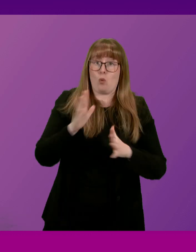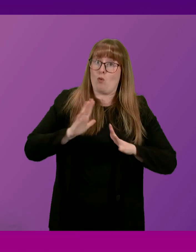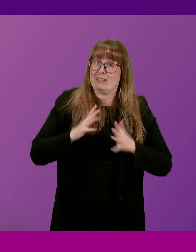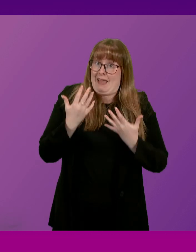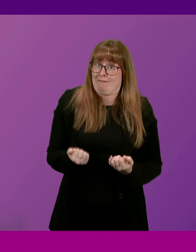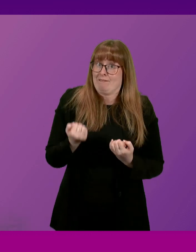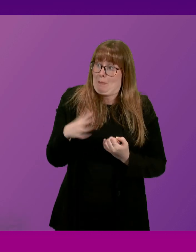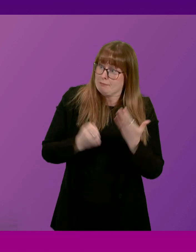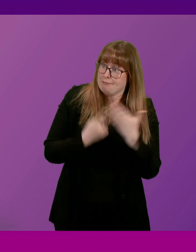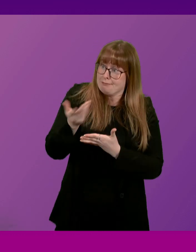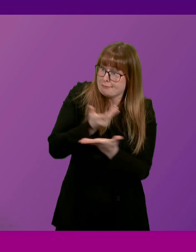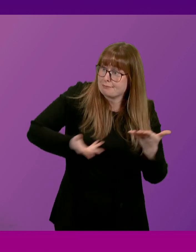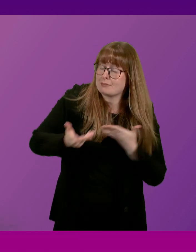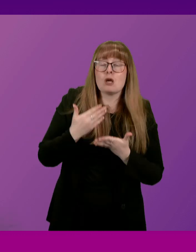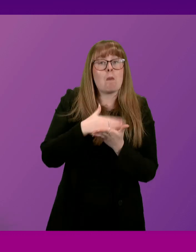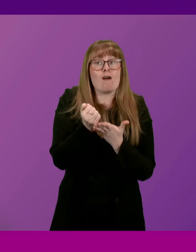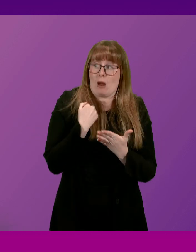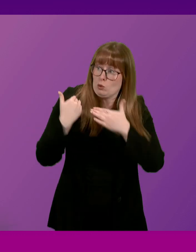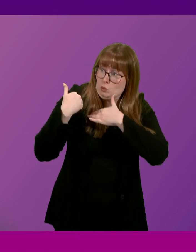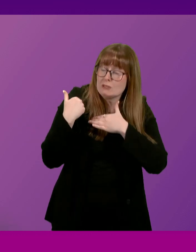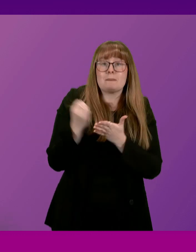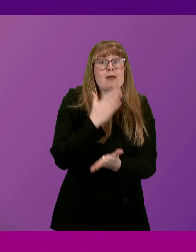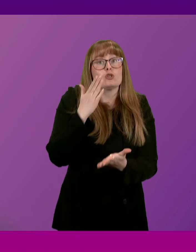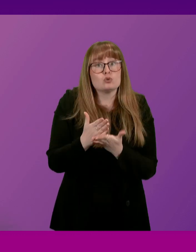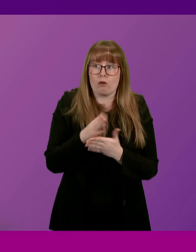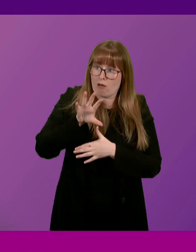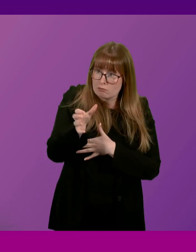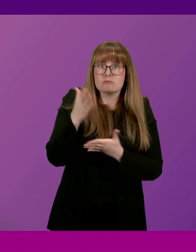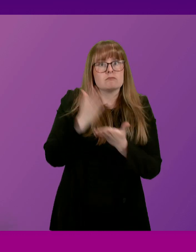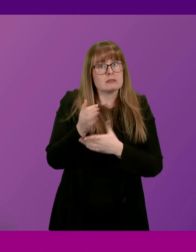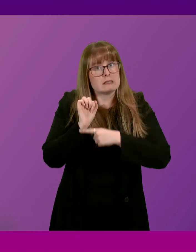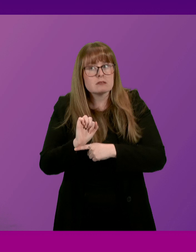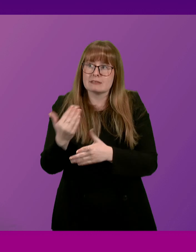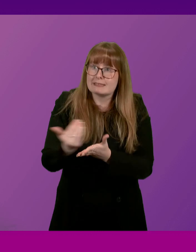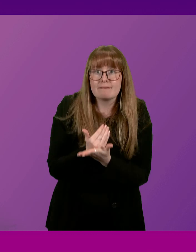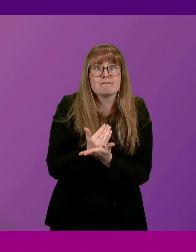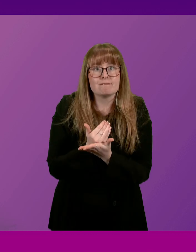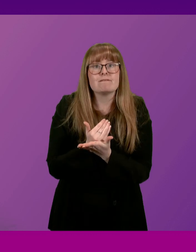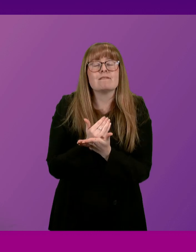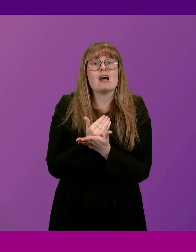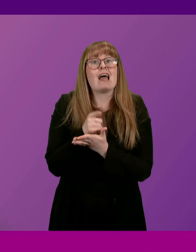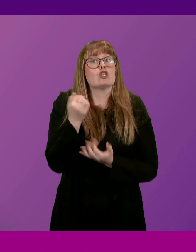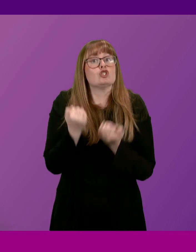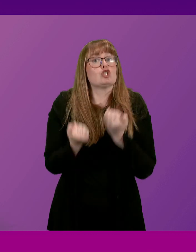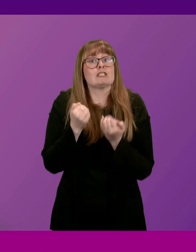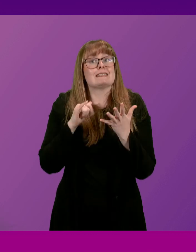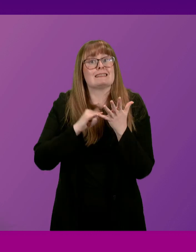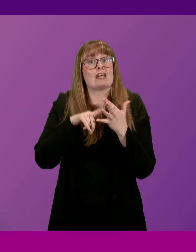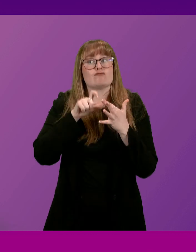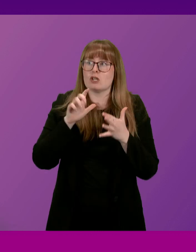in those discussions. Part of our duty is to ensure that the country is secure and safe. The Cabinet Secretary for Justice and Home Affairs is also bringing to Cabinet